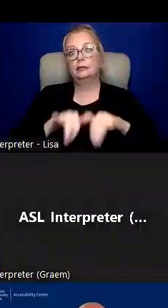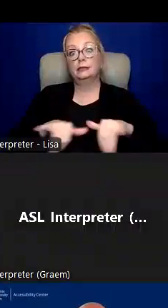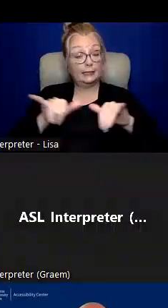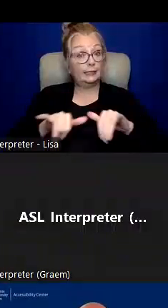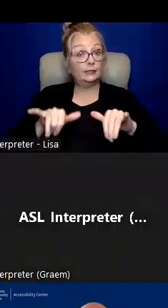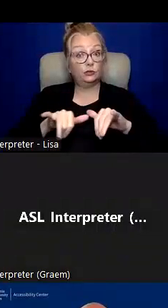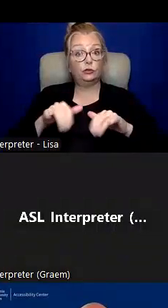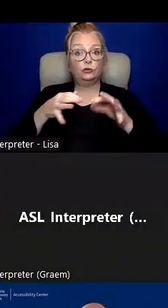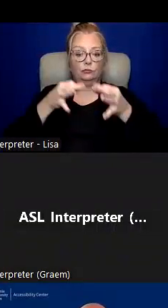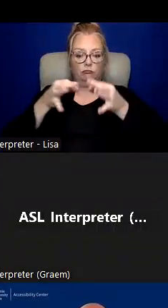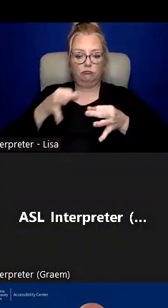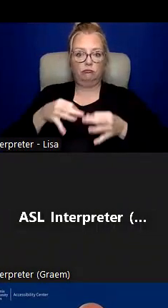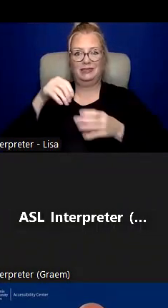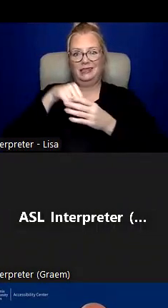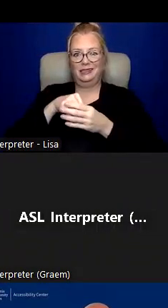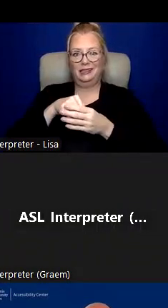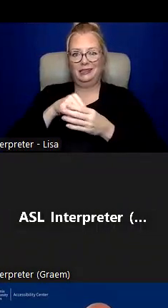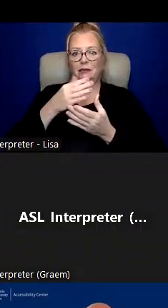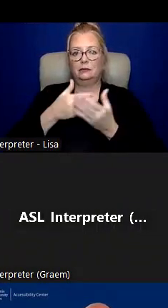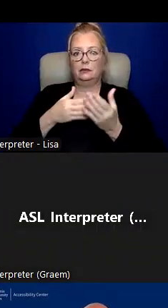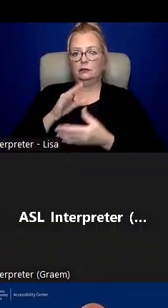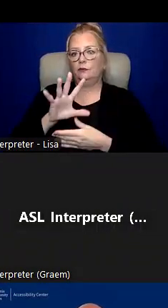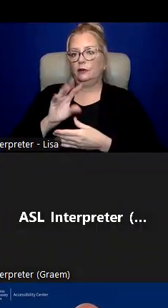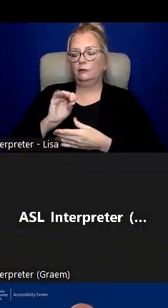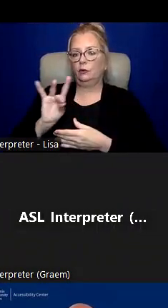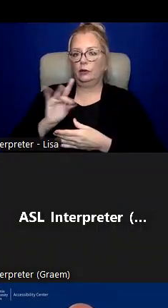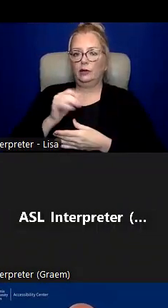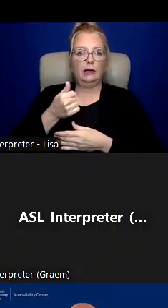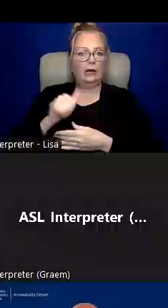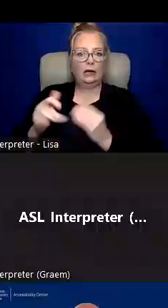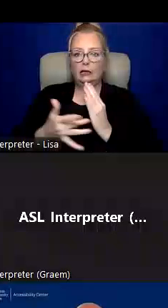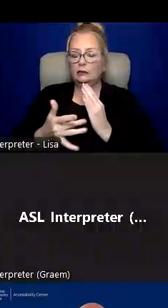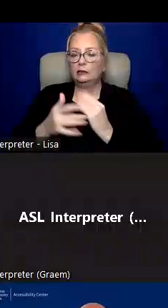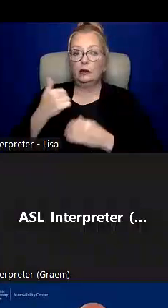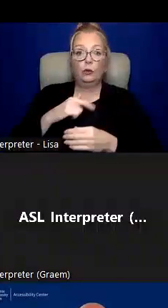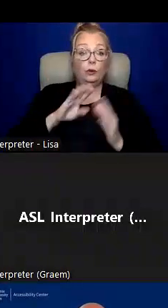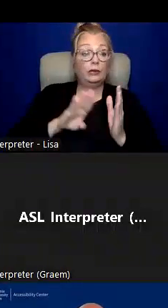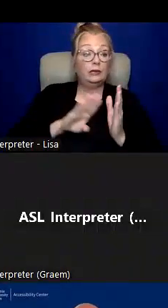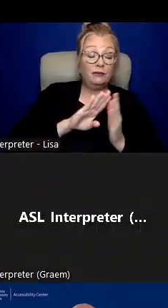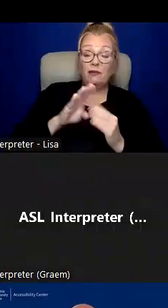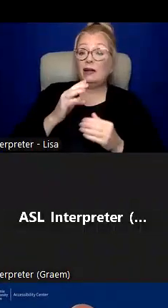508 for any of the technology, whether we develop it, whether we're using it, whether we maintain it,